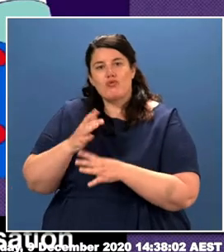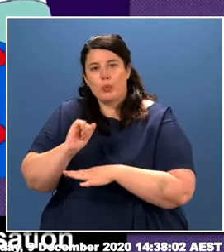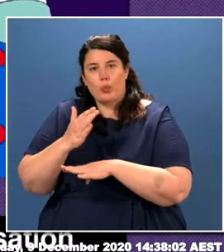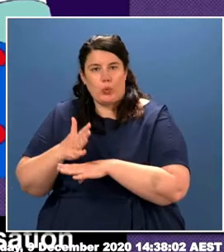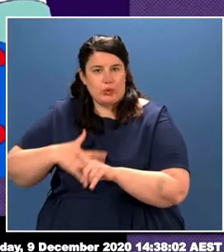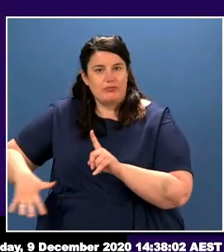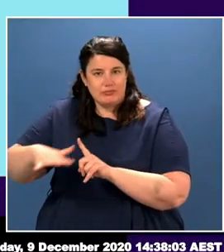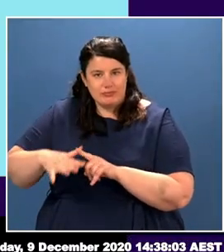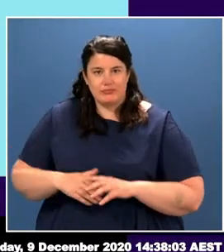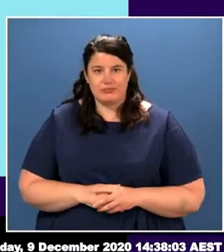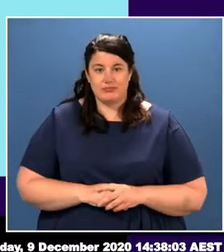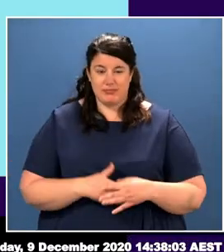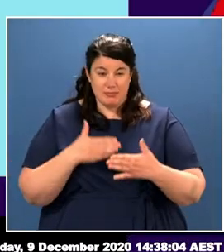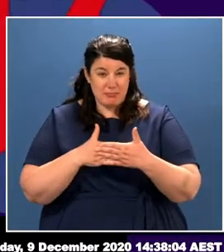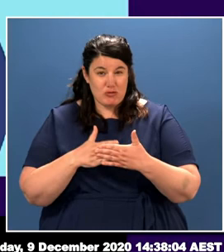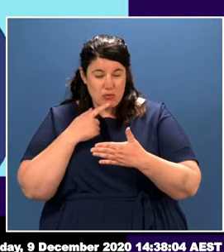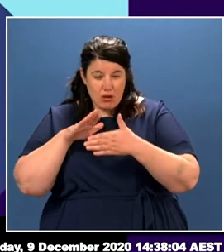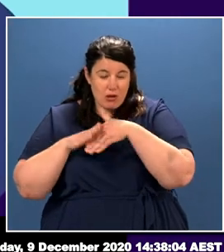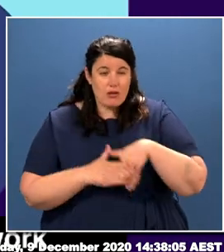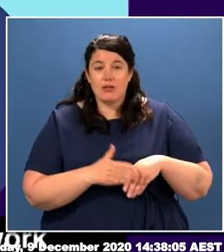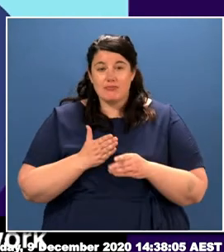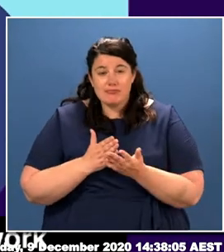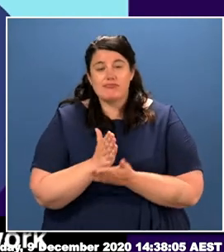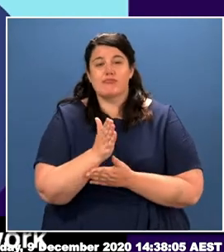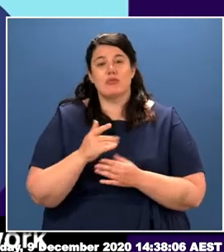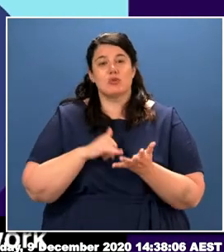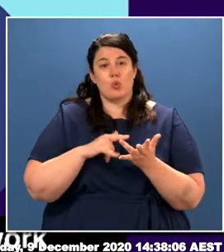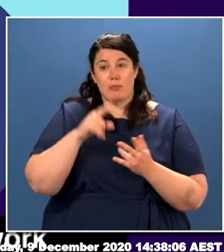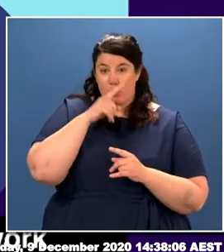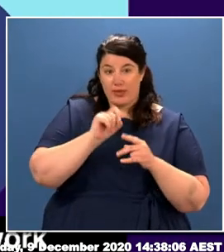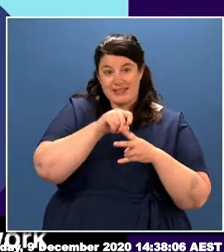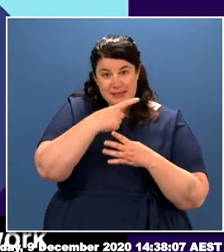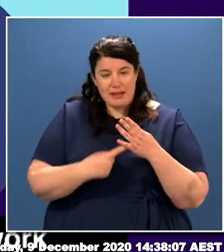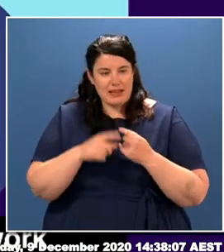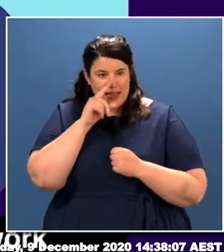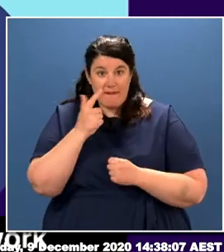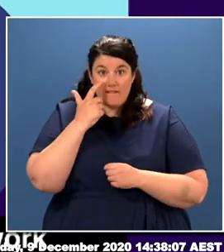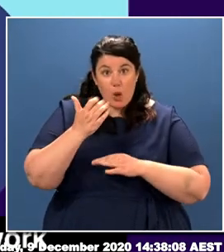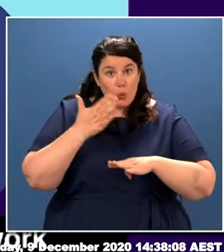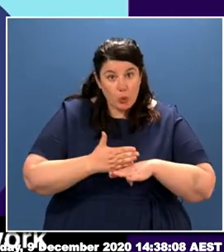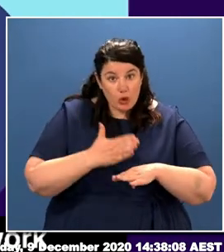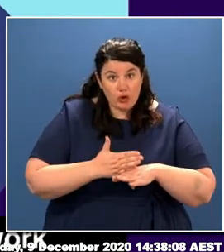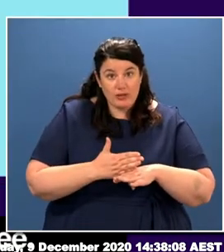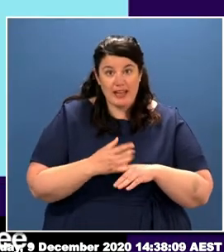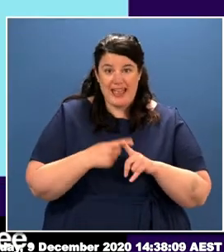and helps to break down barriers so that LGBTI+ people with disabilities can find work and so that you can